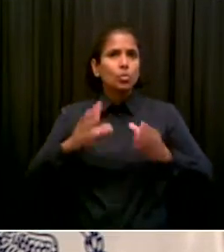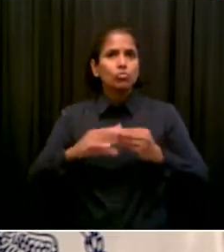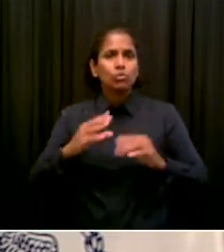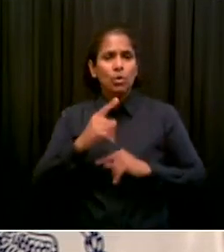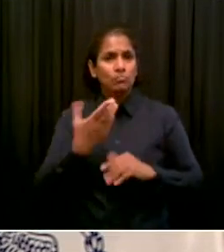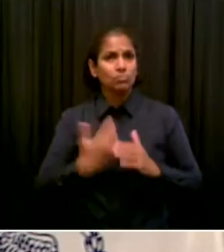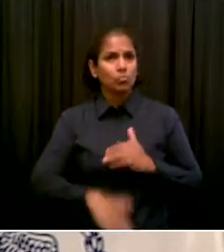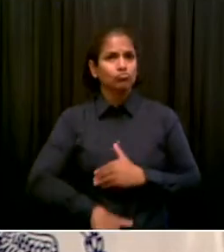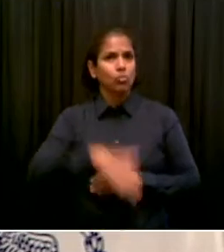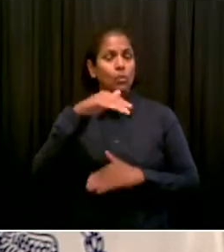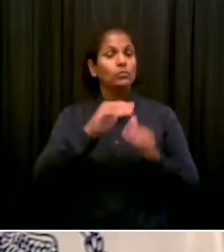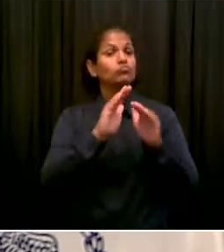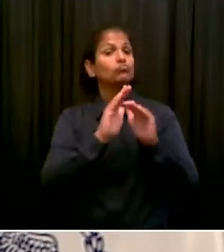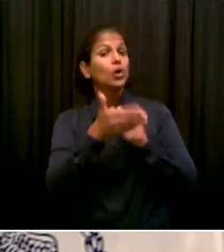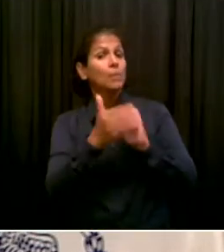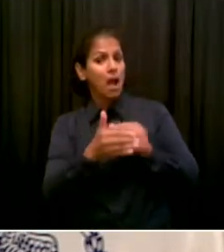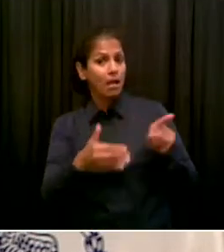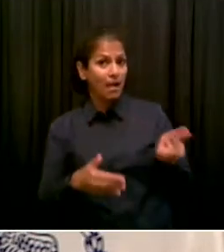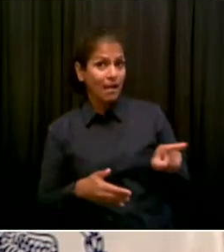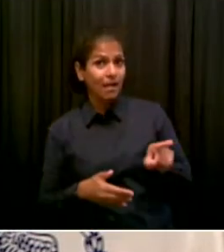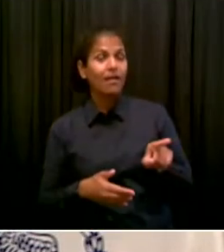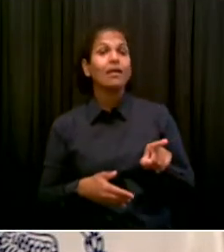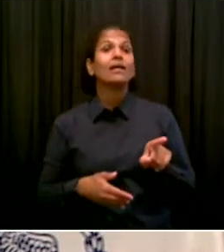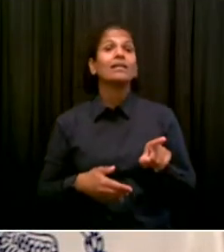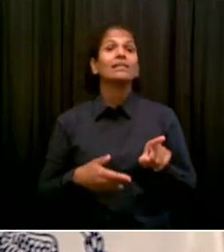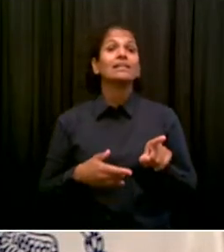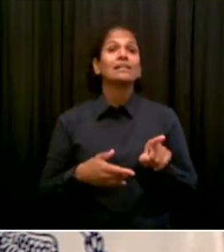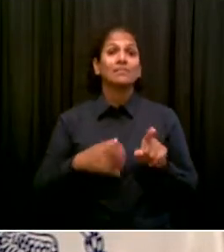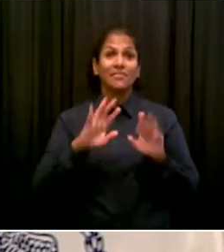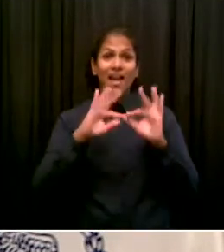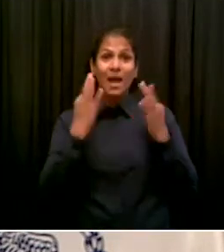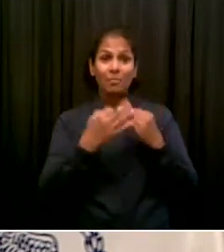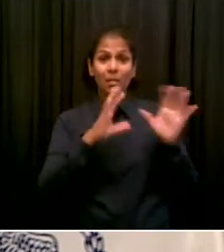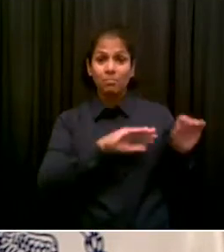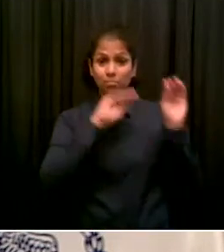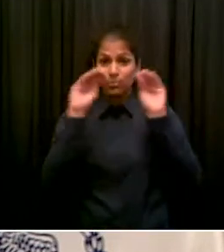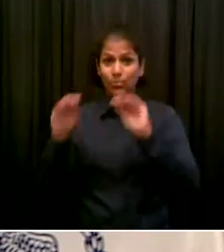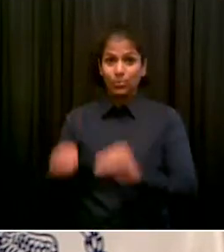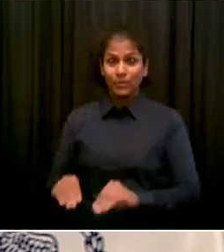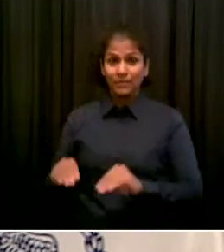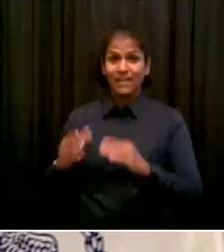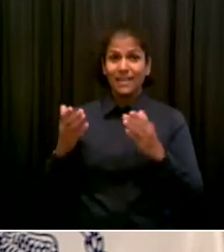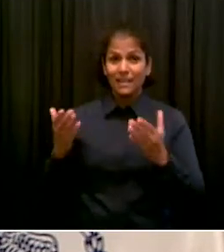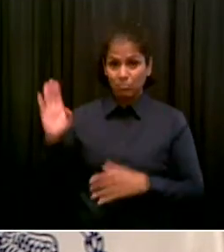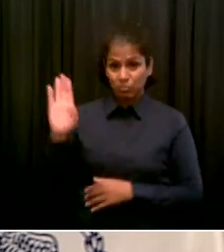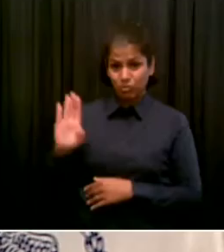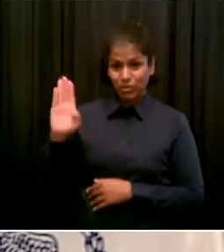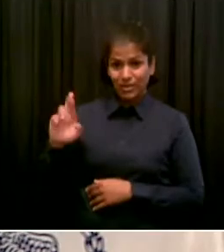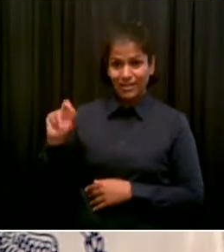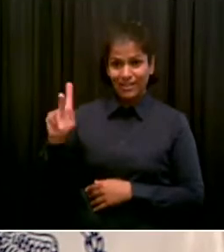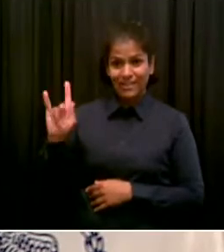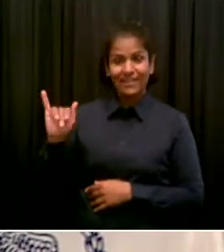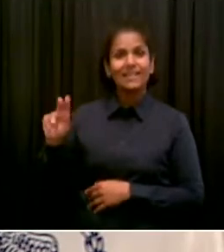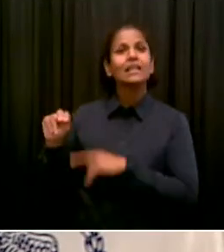WITH. THIS IS A GREAT STORY. 'S IS A GUY O WHGREW UP IN KINTGSON ,JAMAICA.